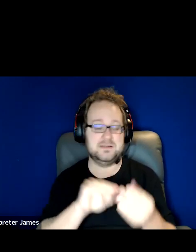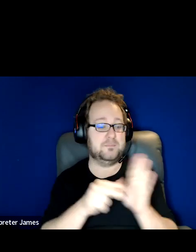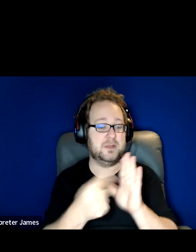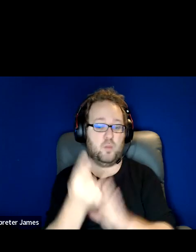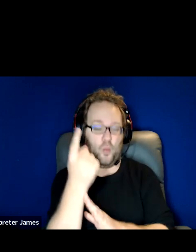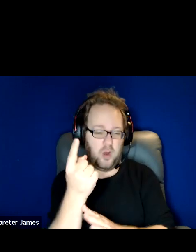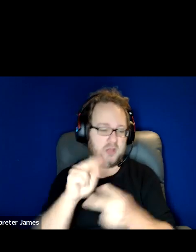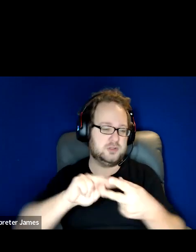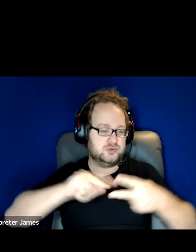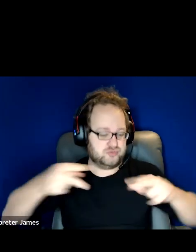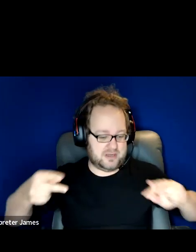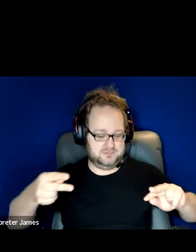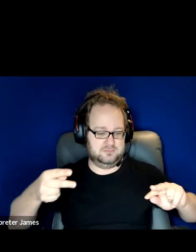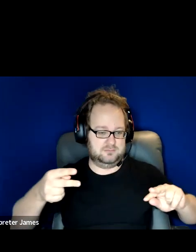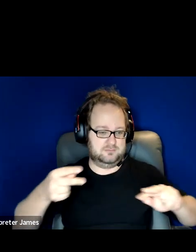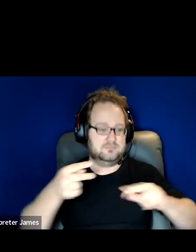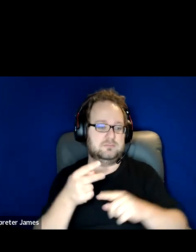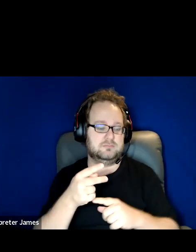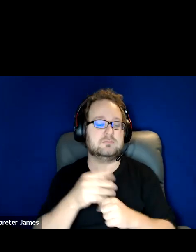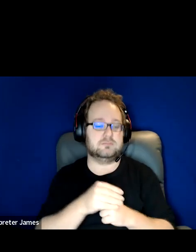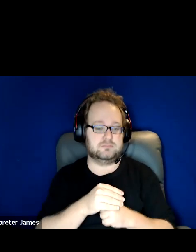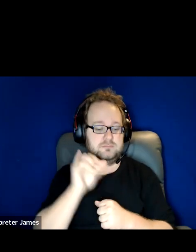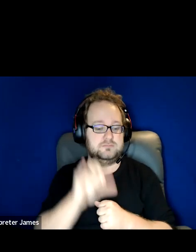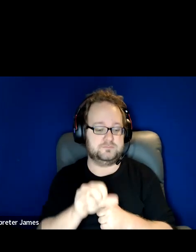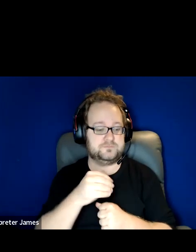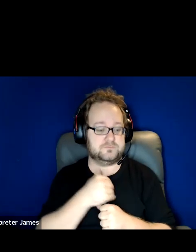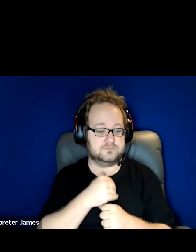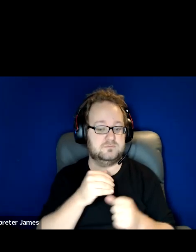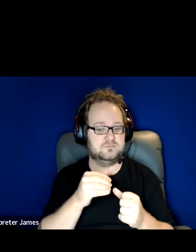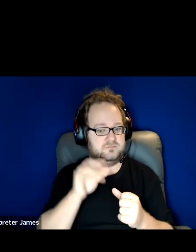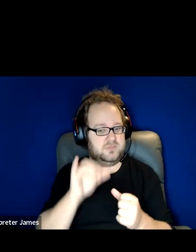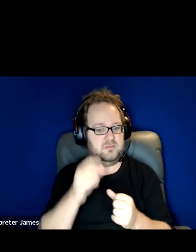circulating strings of COVID 19 so that these vaccines will